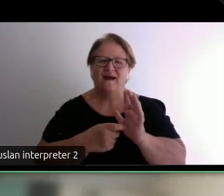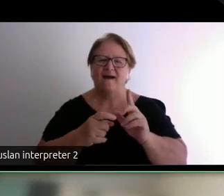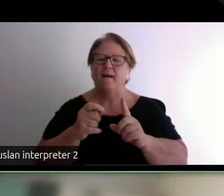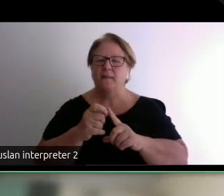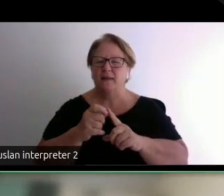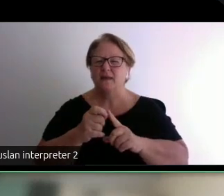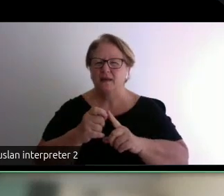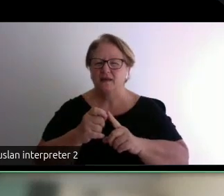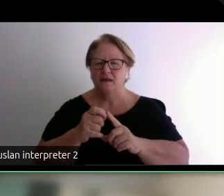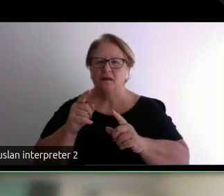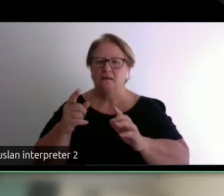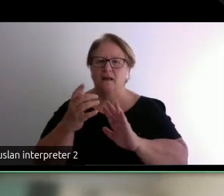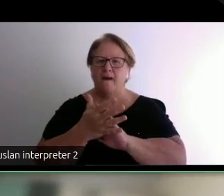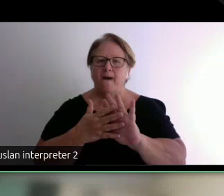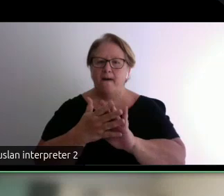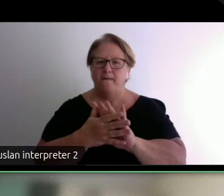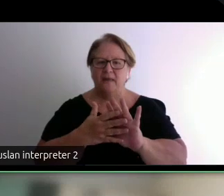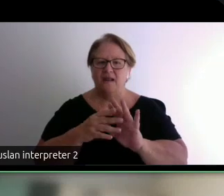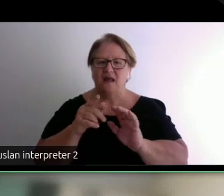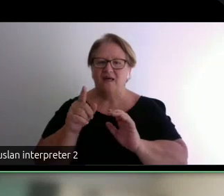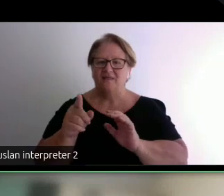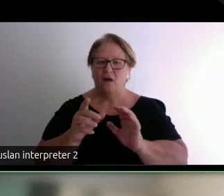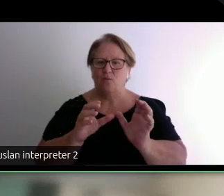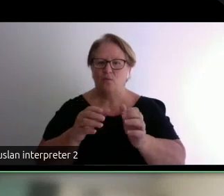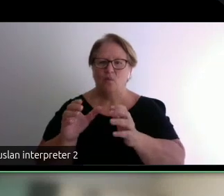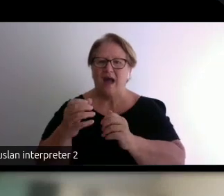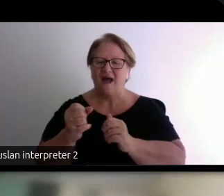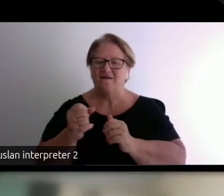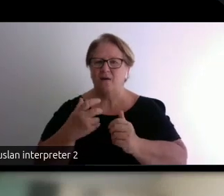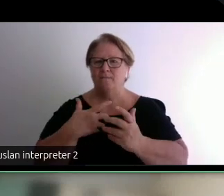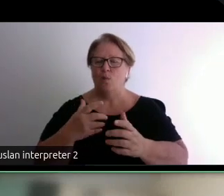means that the parties feel they have more control over the process and they're more